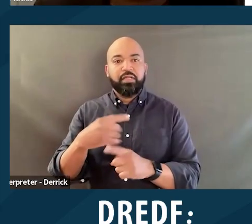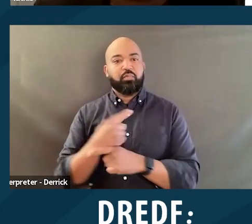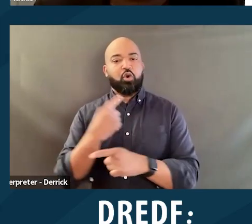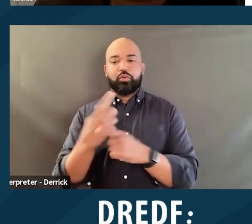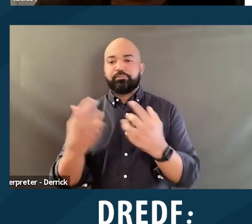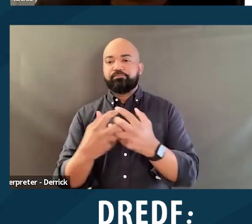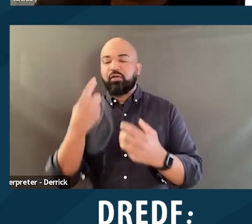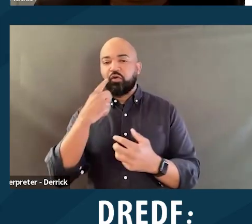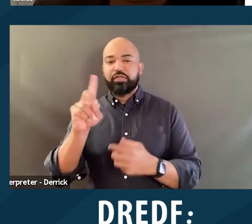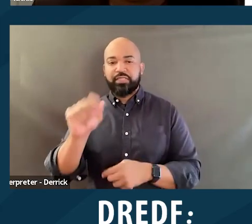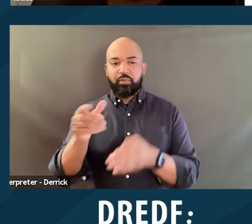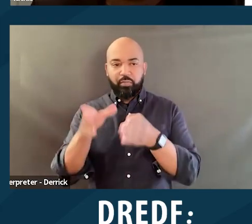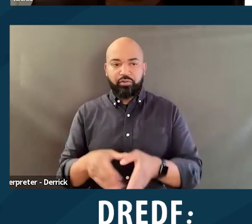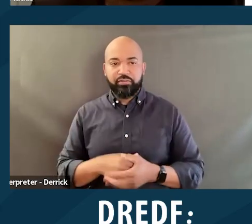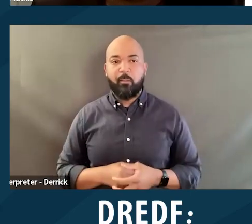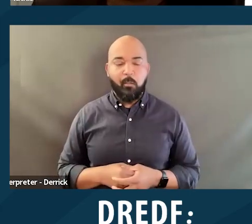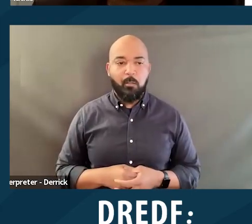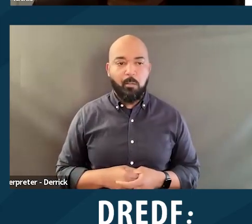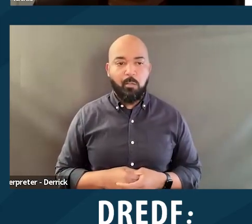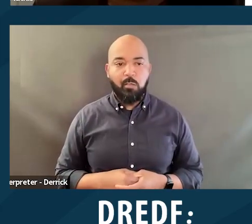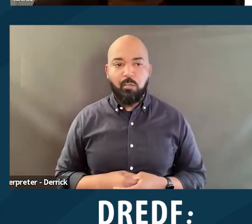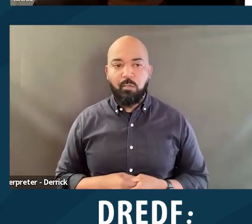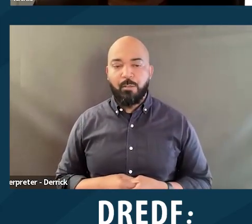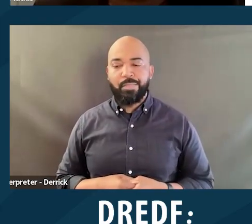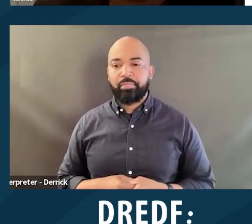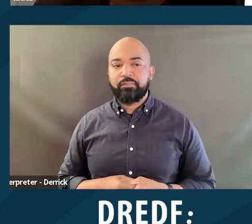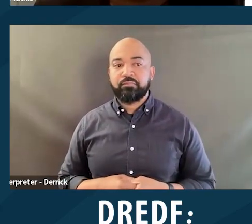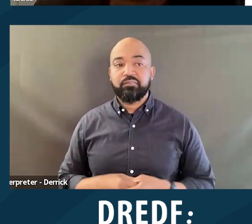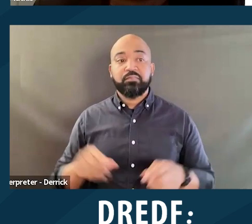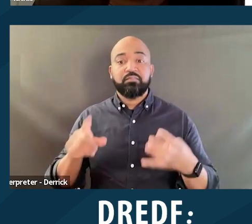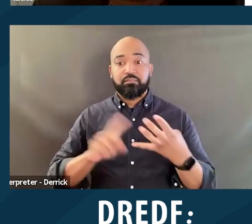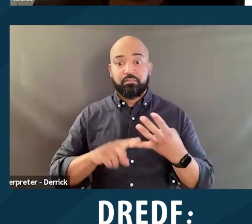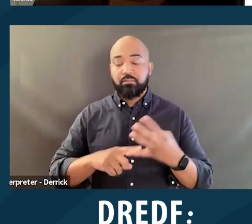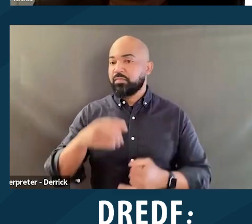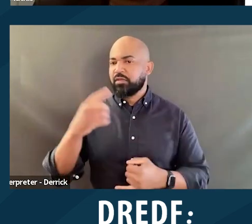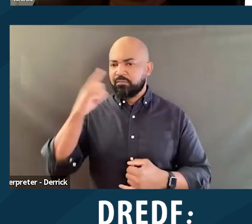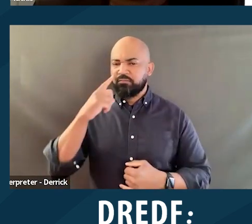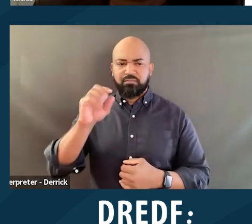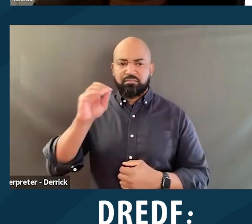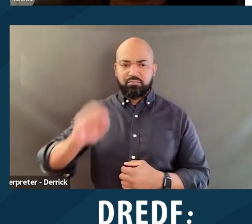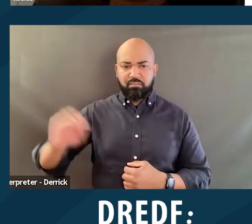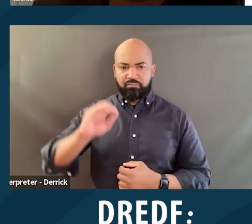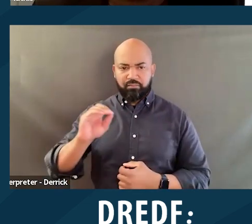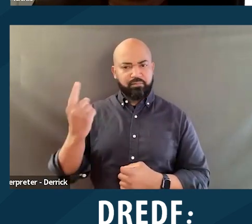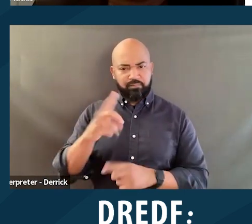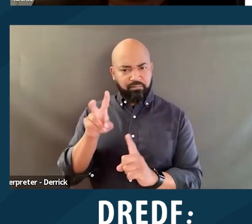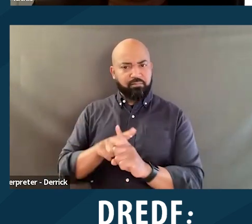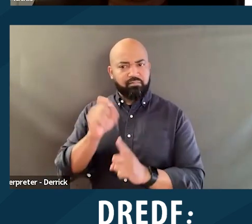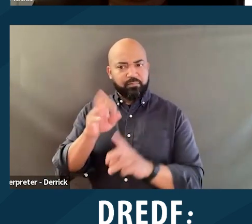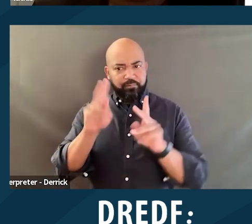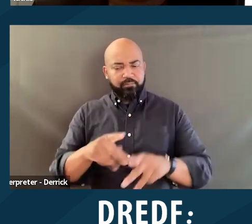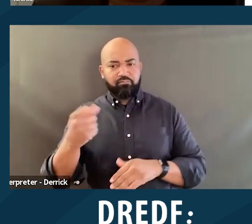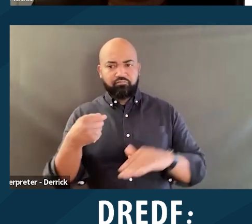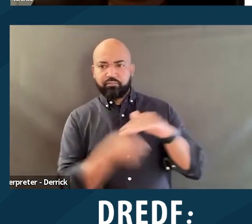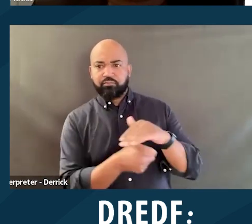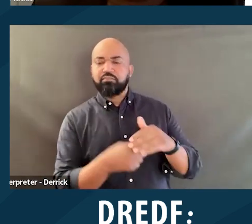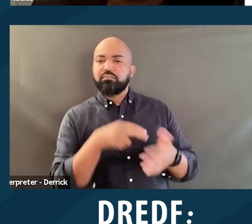the most integrated setting, appropriate for the disabled person, and they also ‑‑ I think that